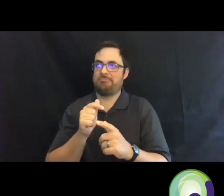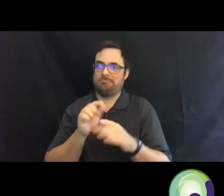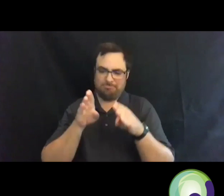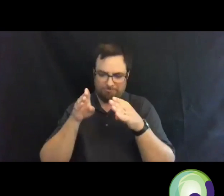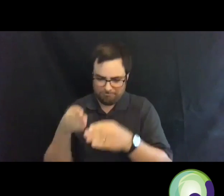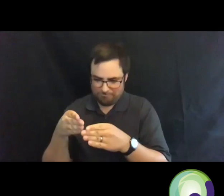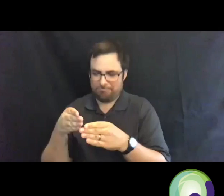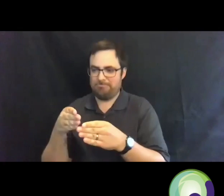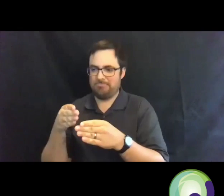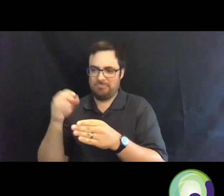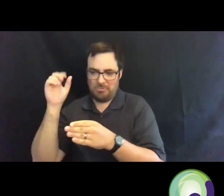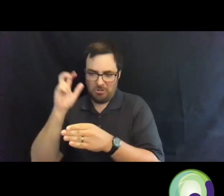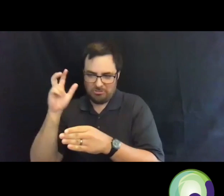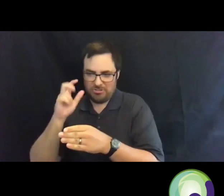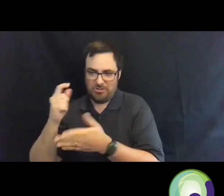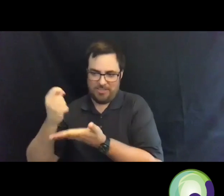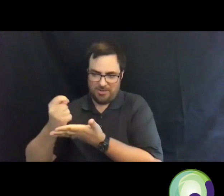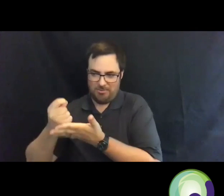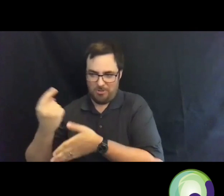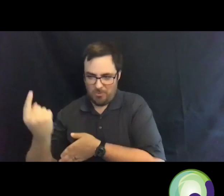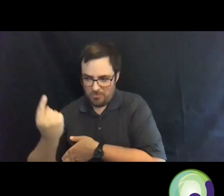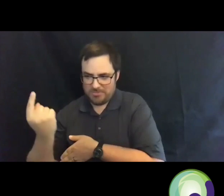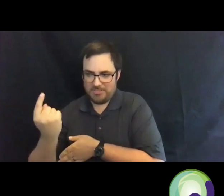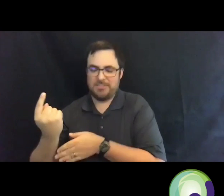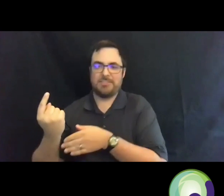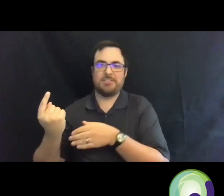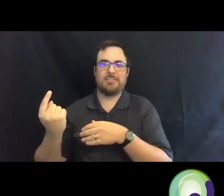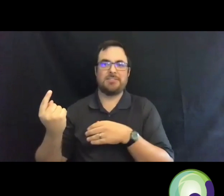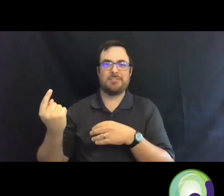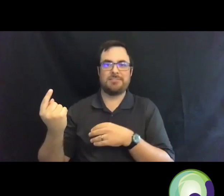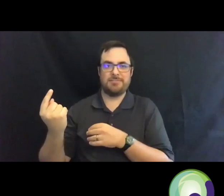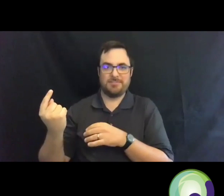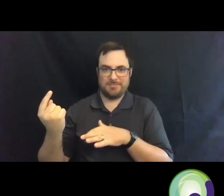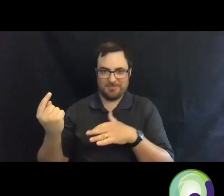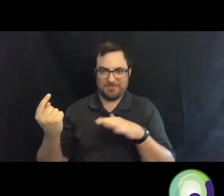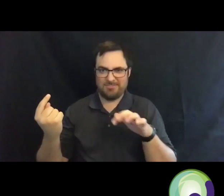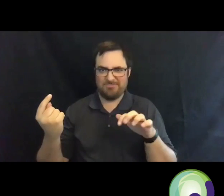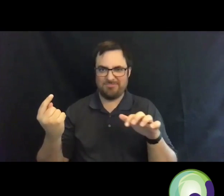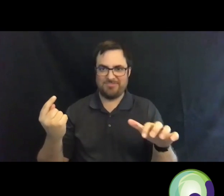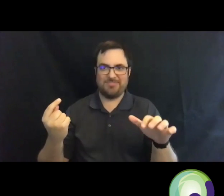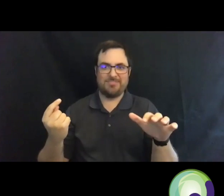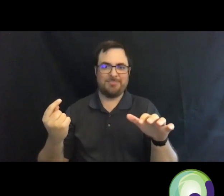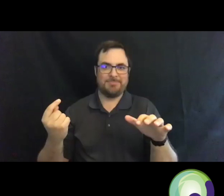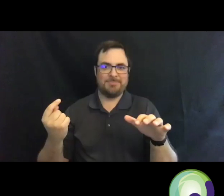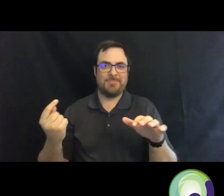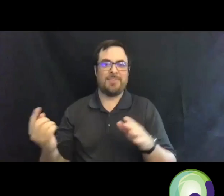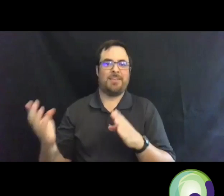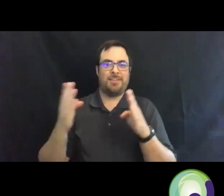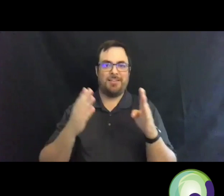I was....child to an opportunity to learn